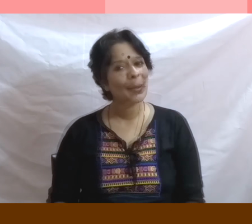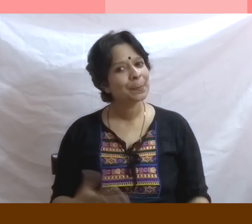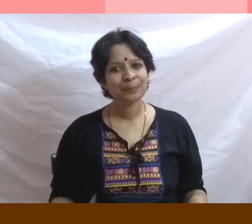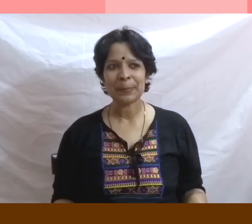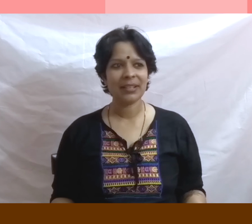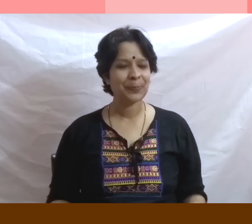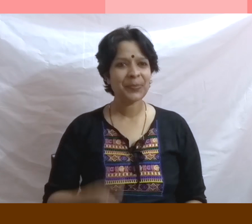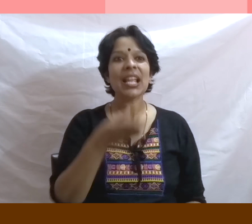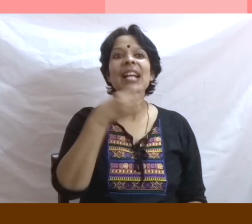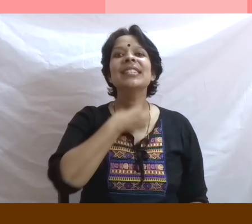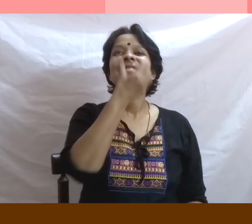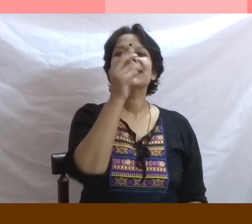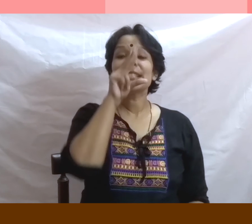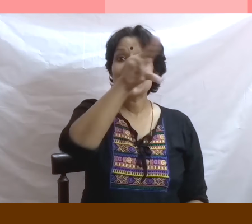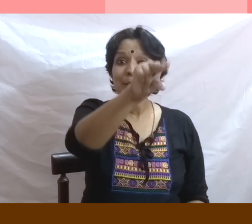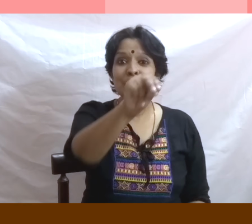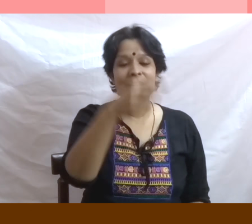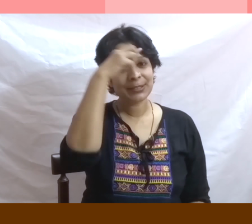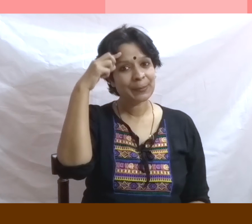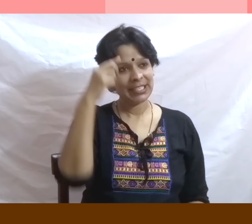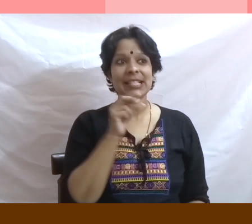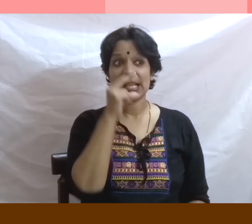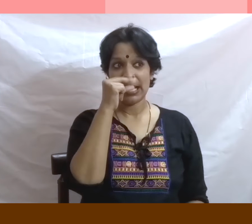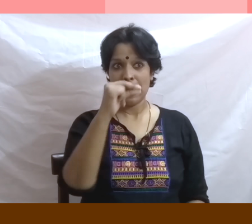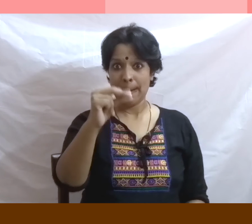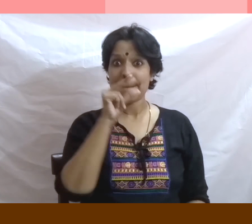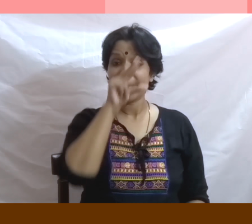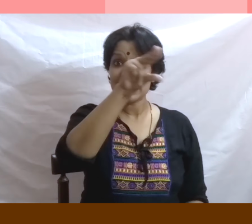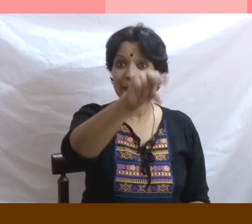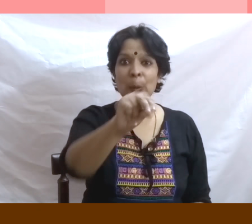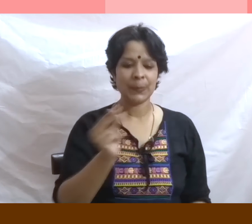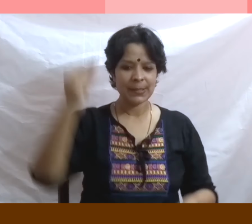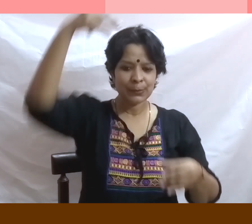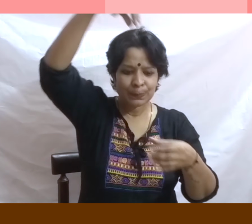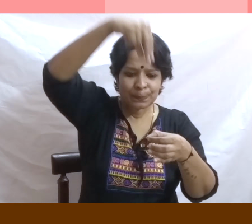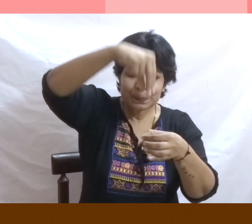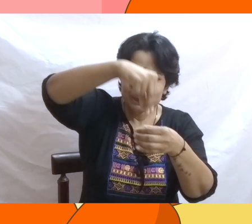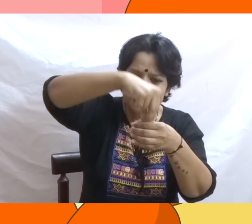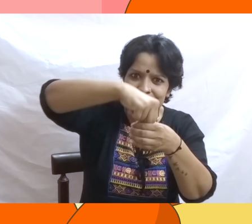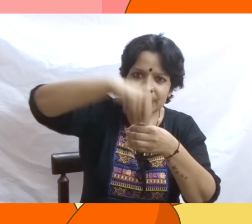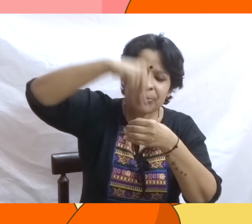The stork could easily get at the food with his narrow bill, but all the fox could do was lick the outside of the jar,